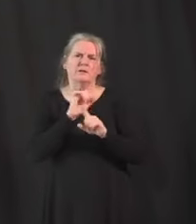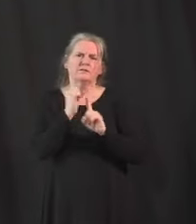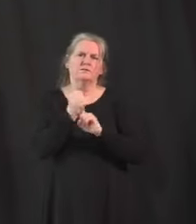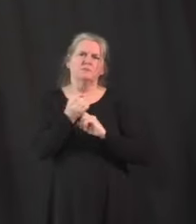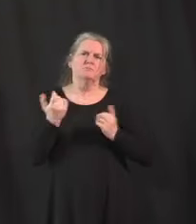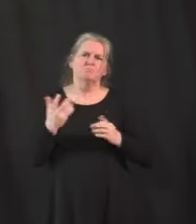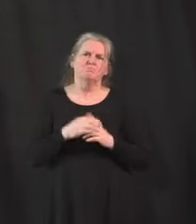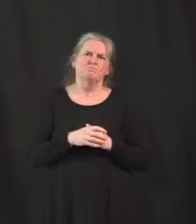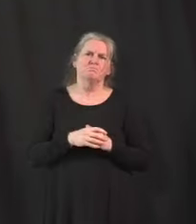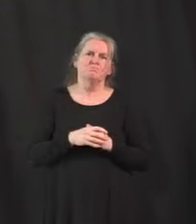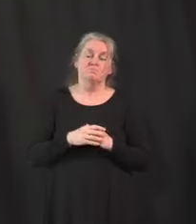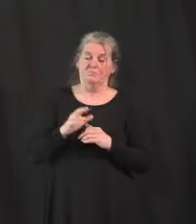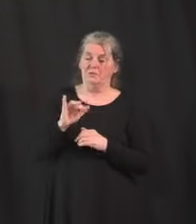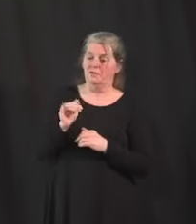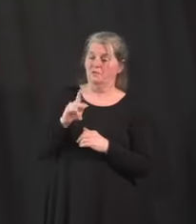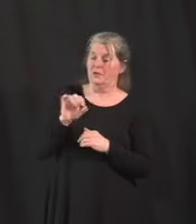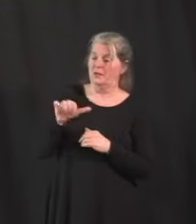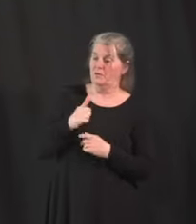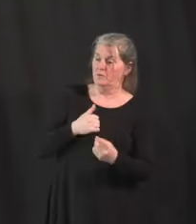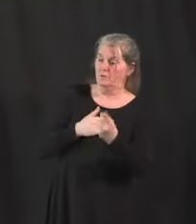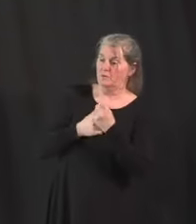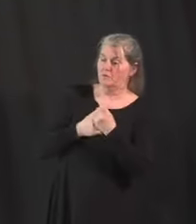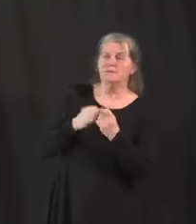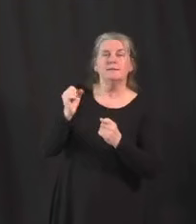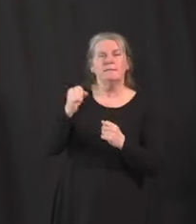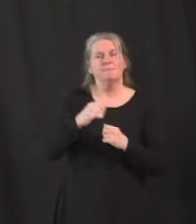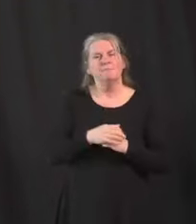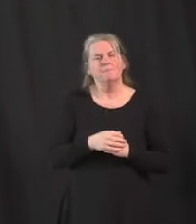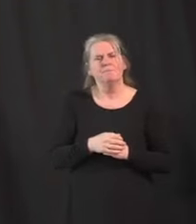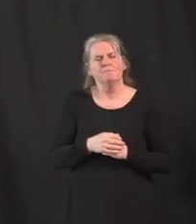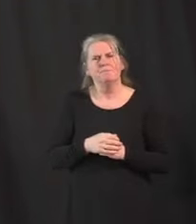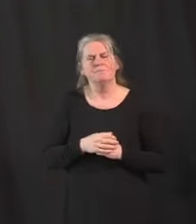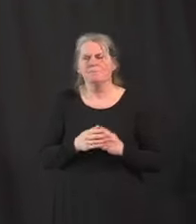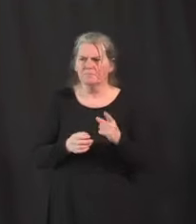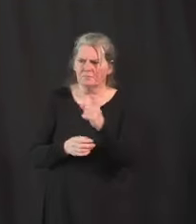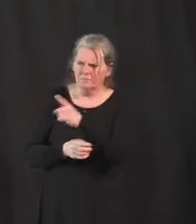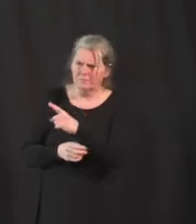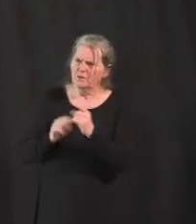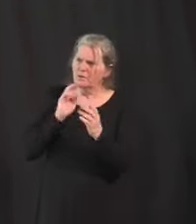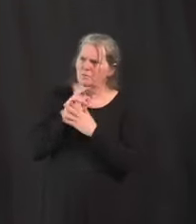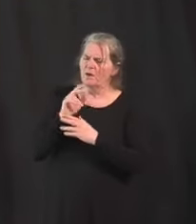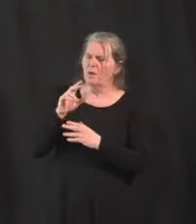I DO. FIRST OFF, PREMIER, YOU MENTIONED THE PASS, IS THAT THE